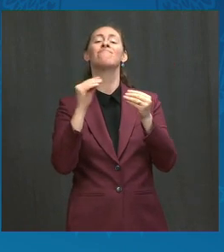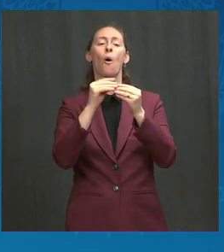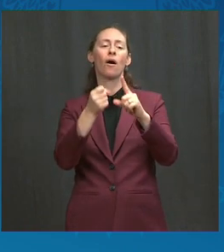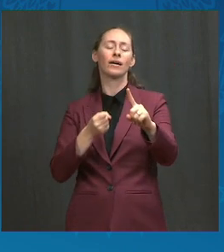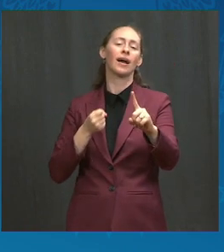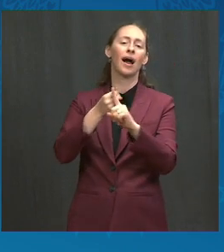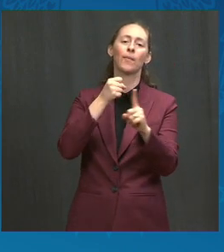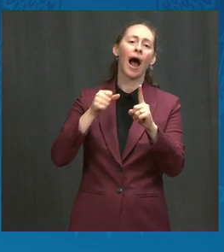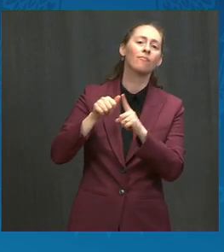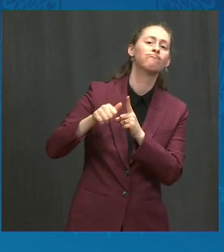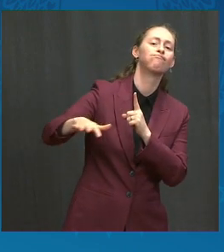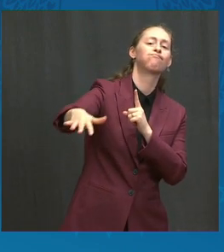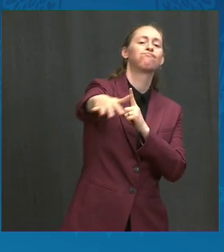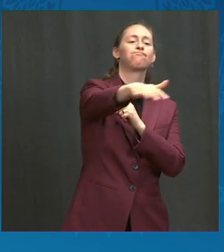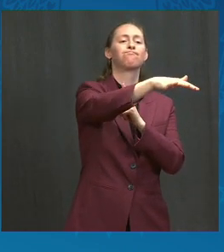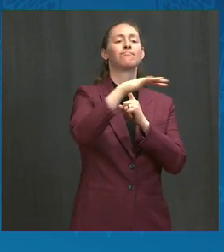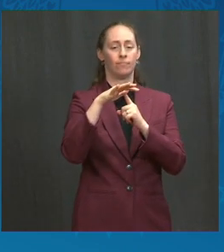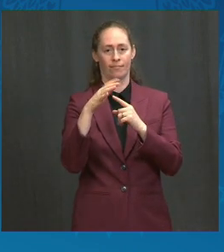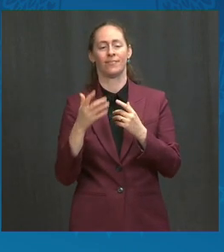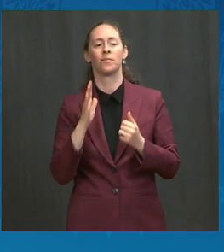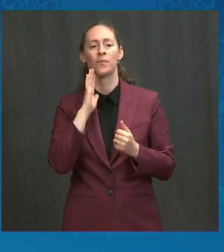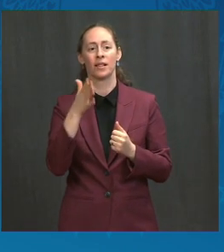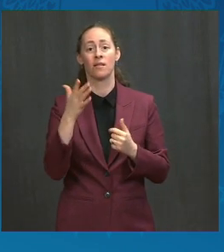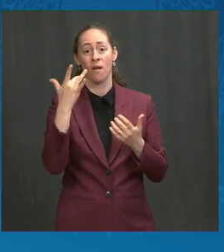because democracy is strongest,